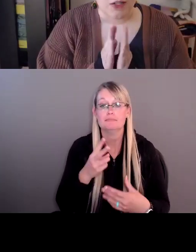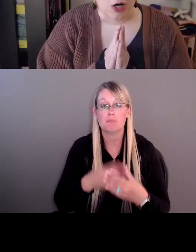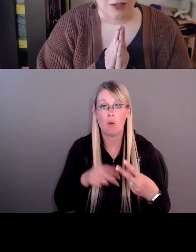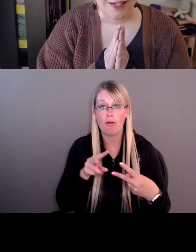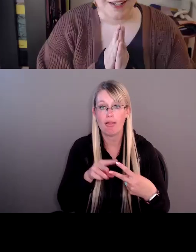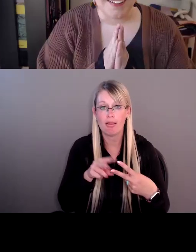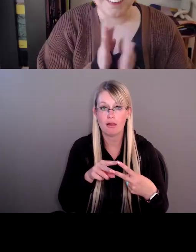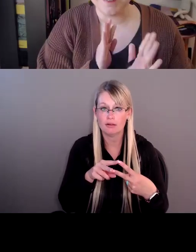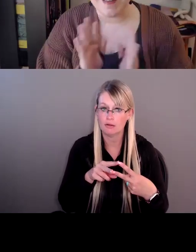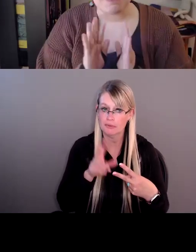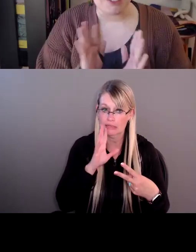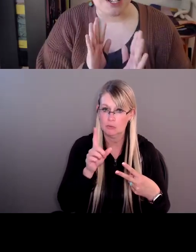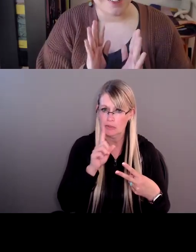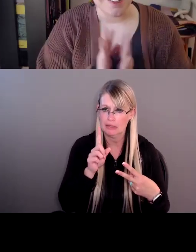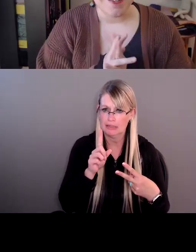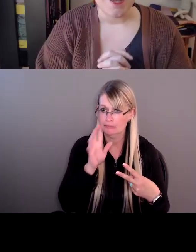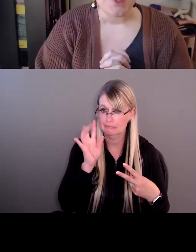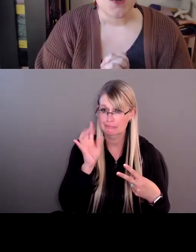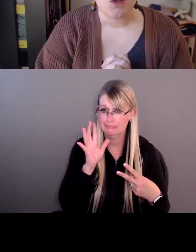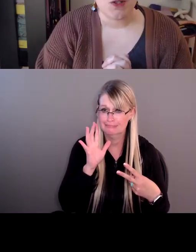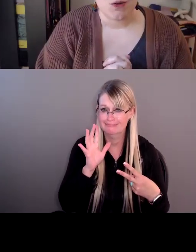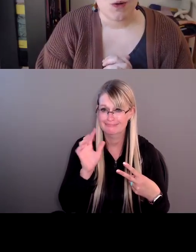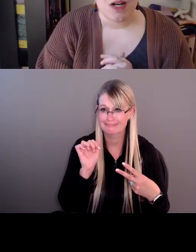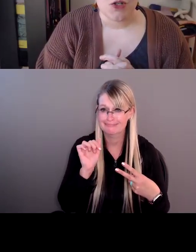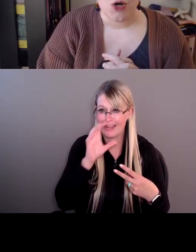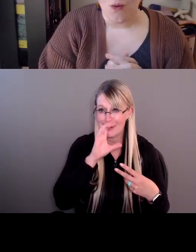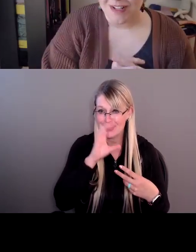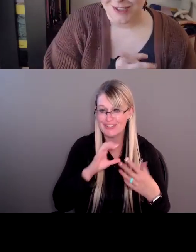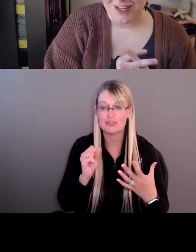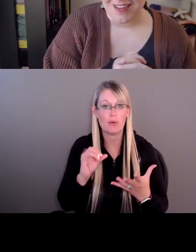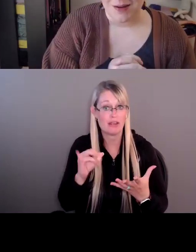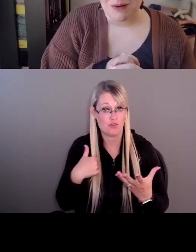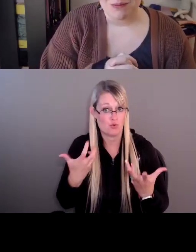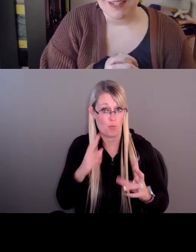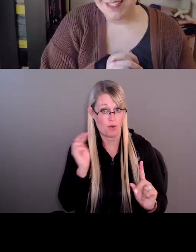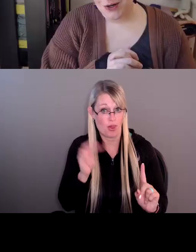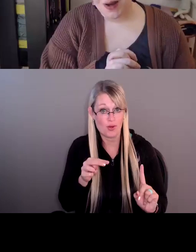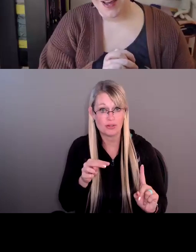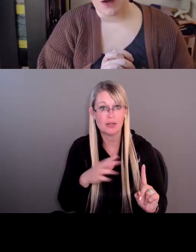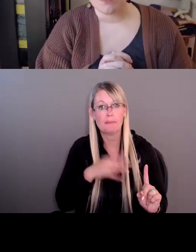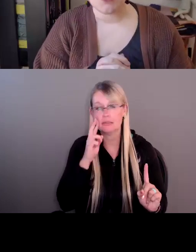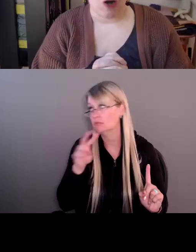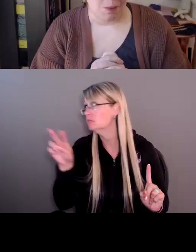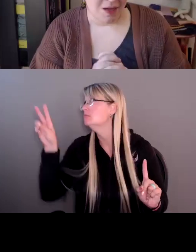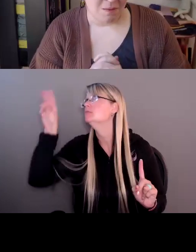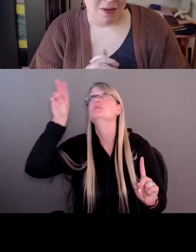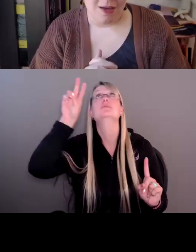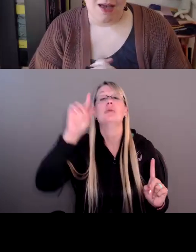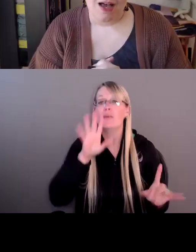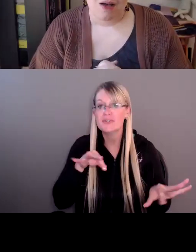gnarly animations, so if you don't want to look at them, please look away. I will describe them,